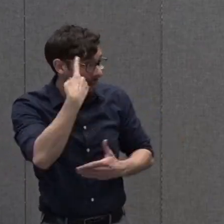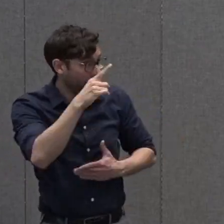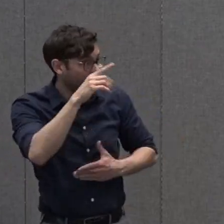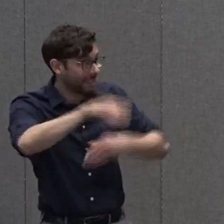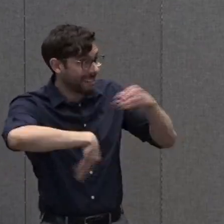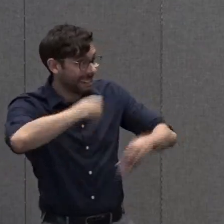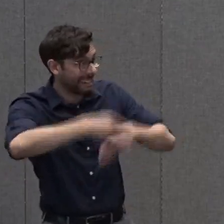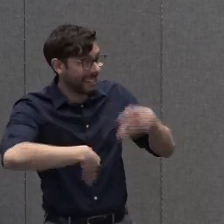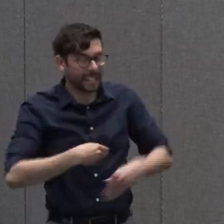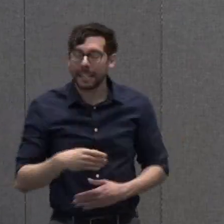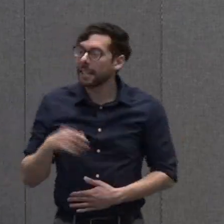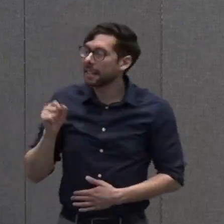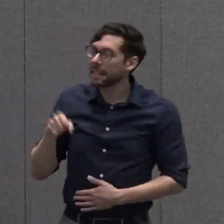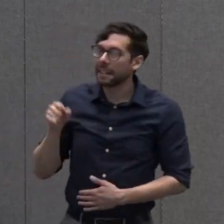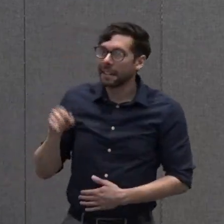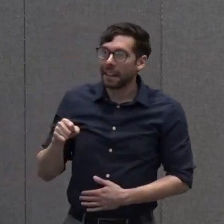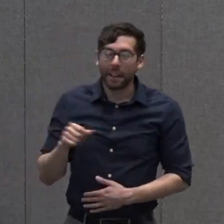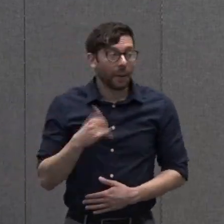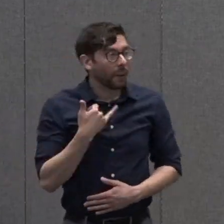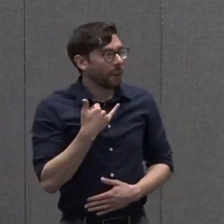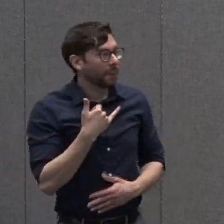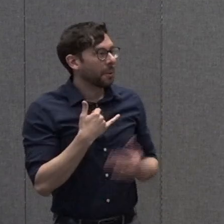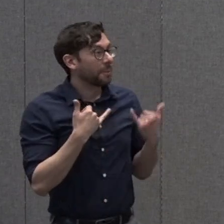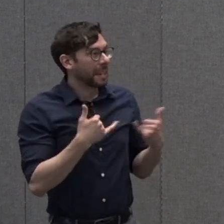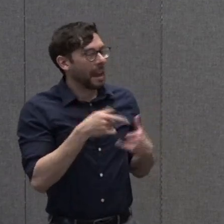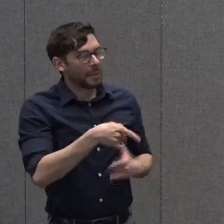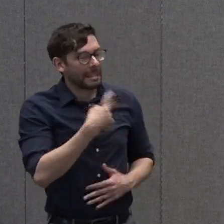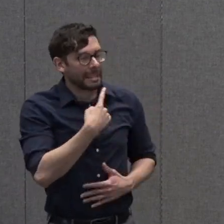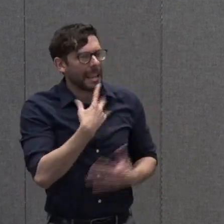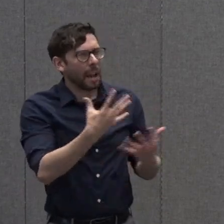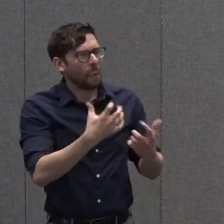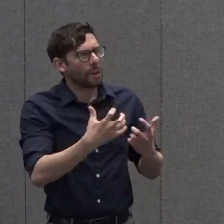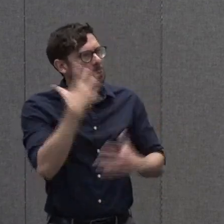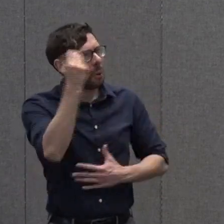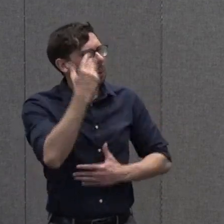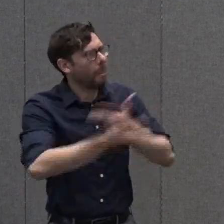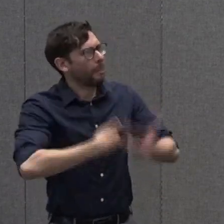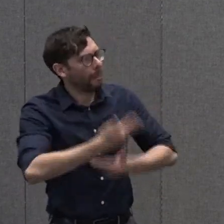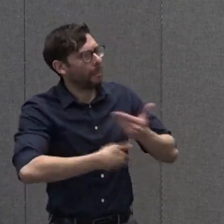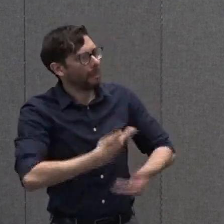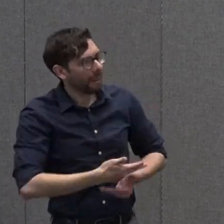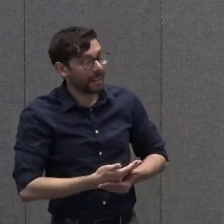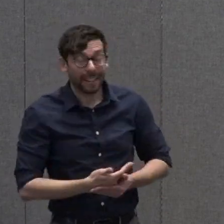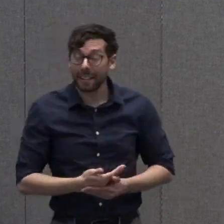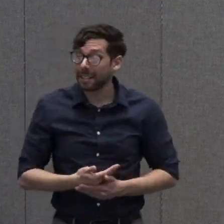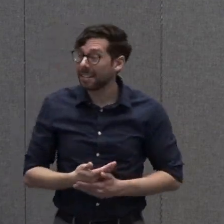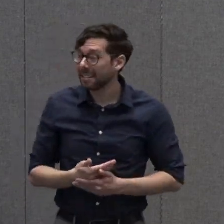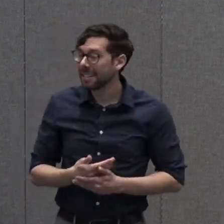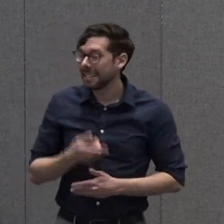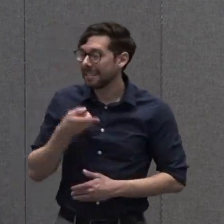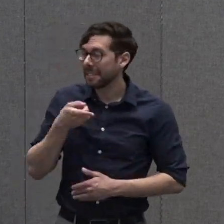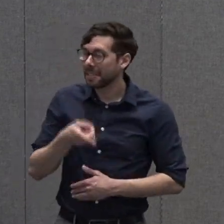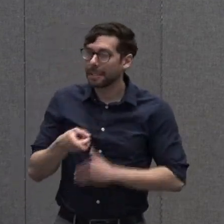Oh here we go, he says, "I wanna go somewhere." "I'm gonna go walking." Yeah, and he is strong. - I bet he is, yeah.